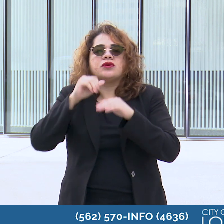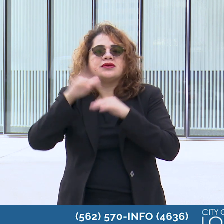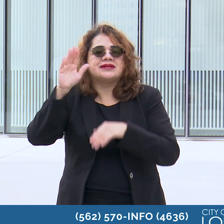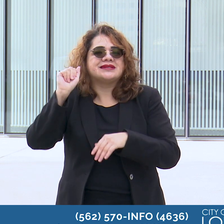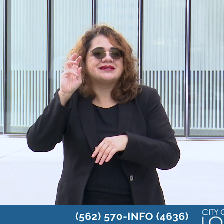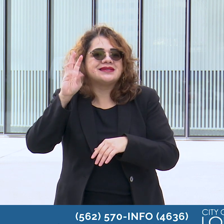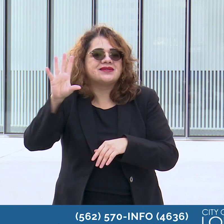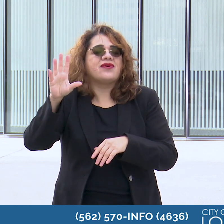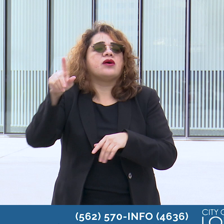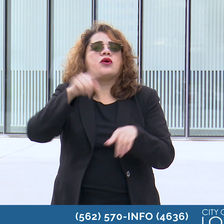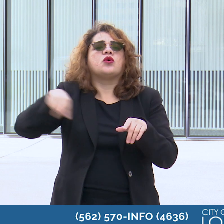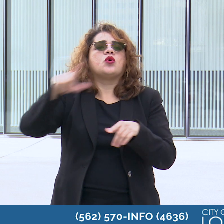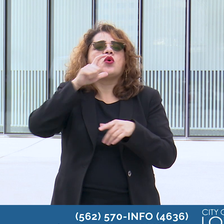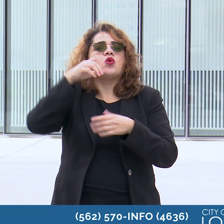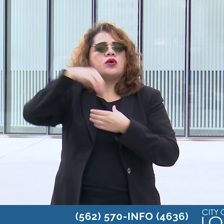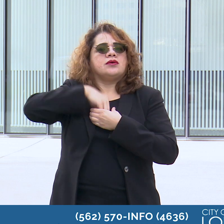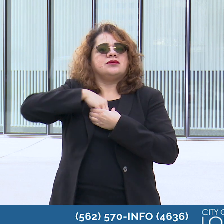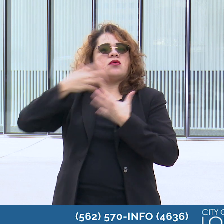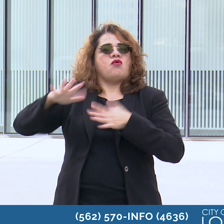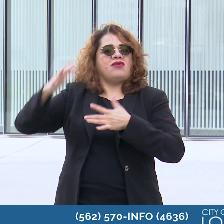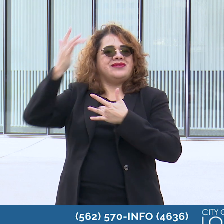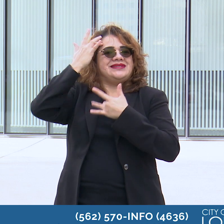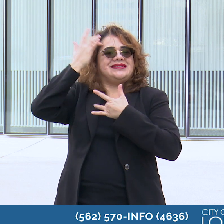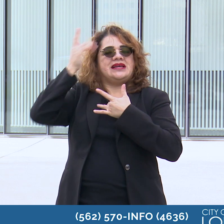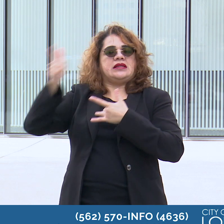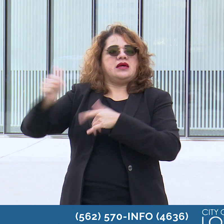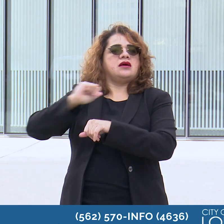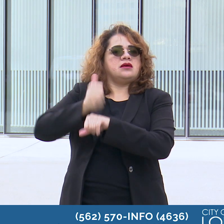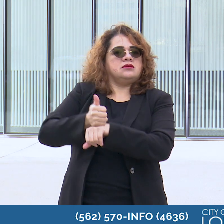with underlying health conditions.